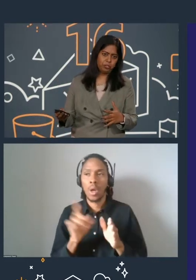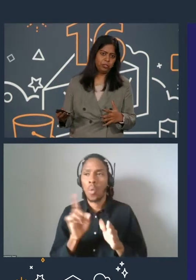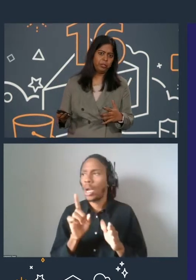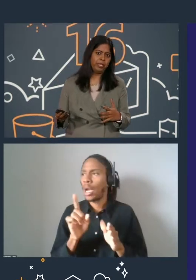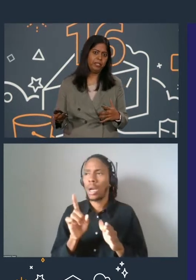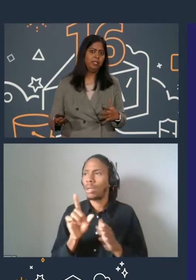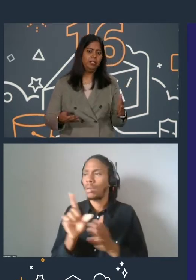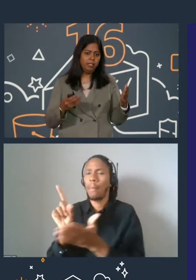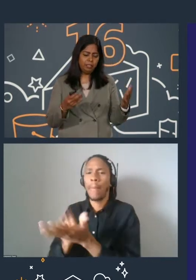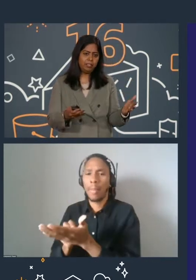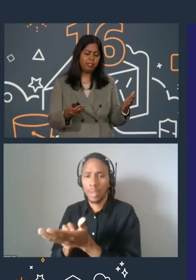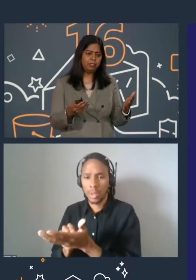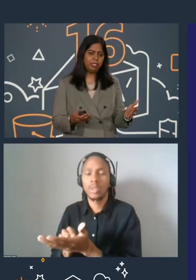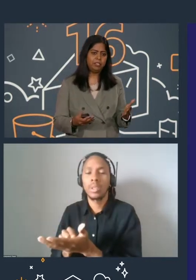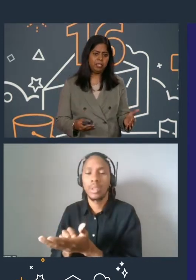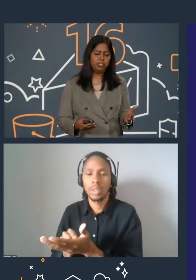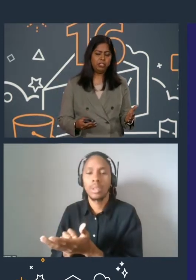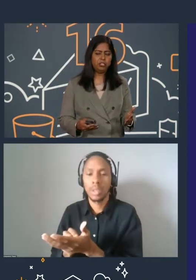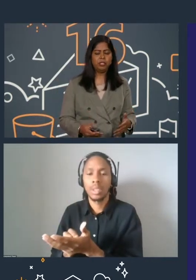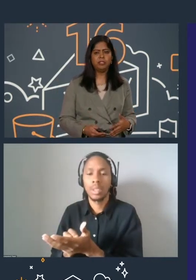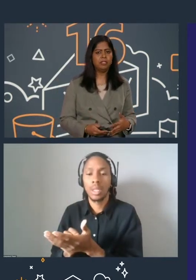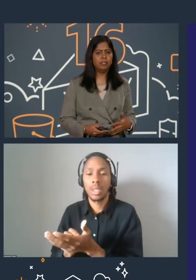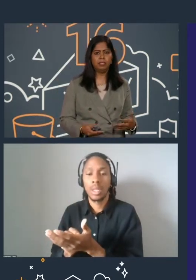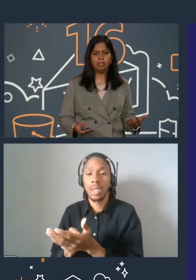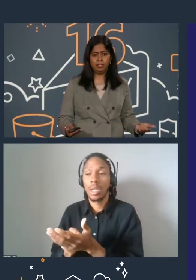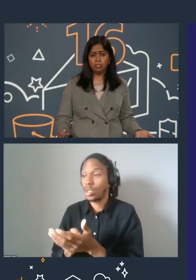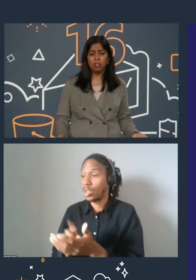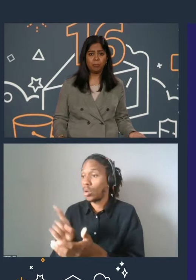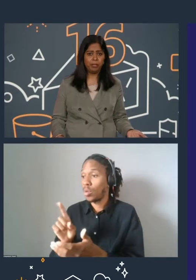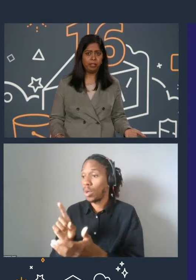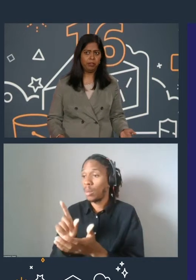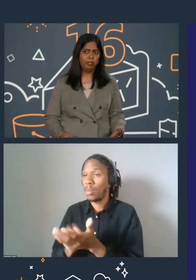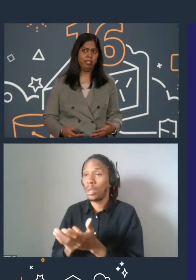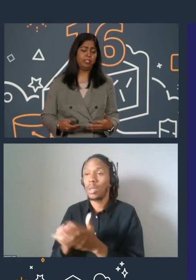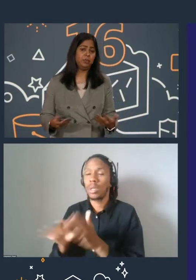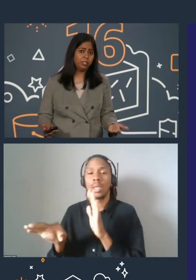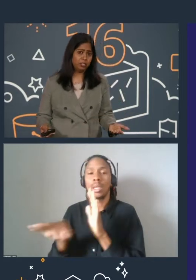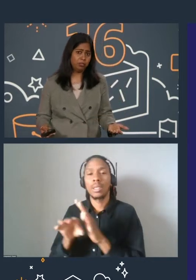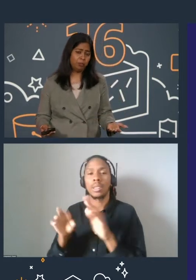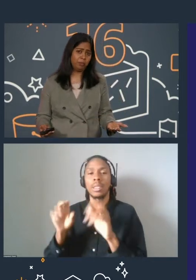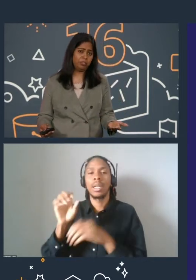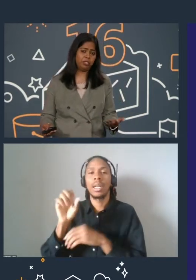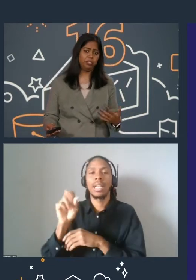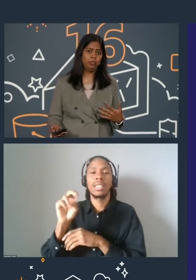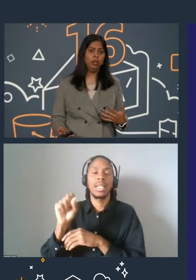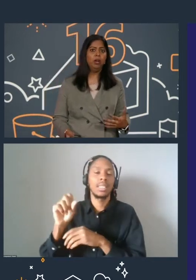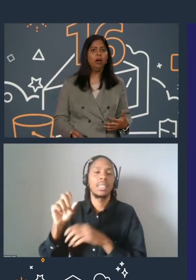So you can under destination, you can select an SNS topic or an SQS queue to publish it too.